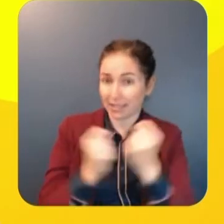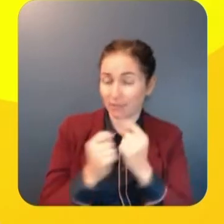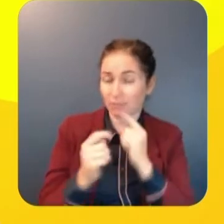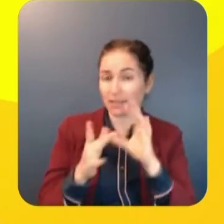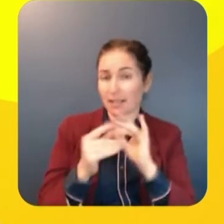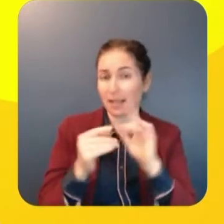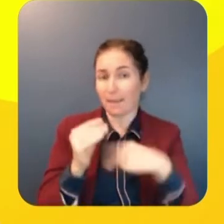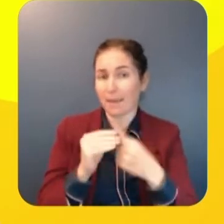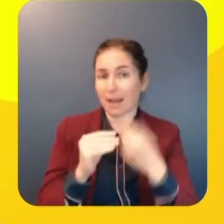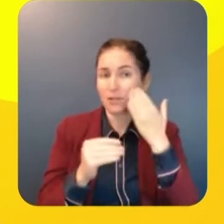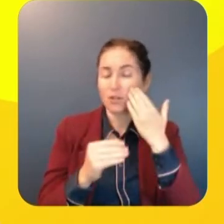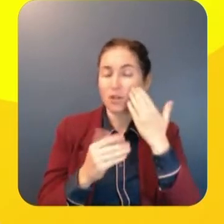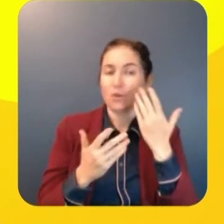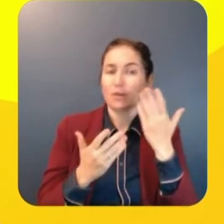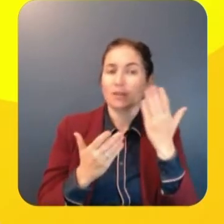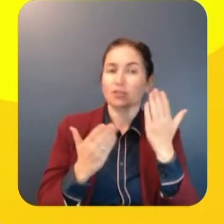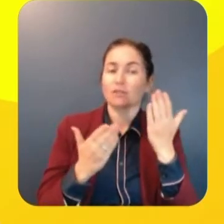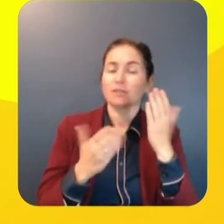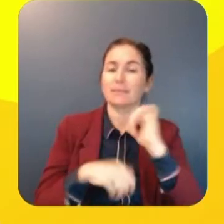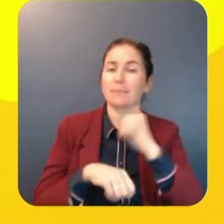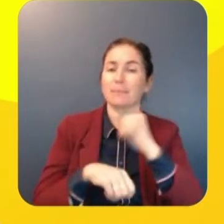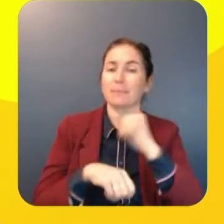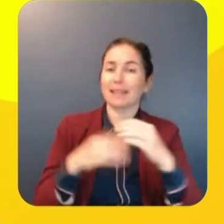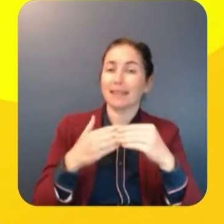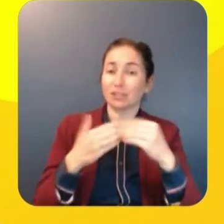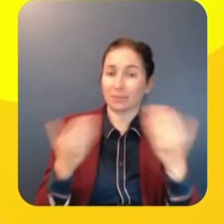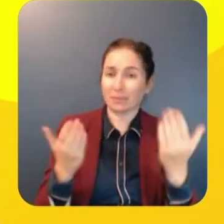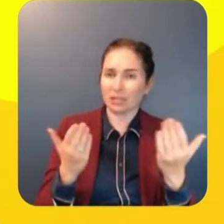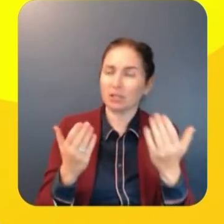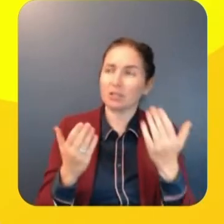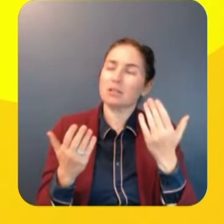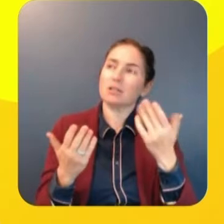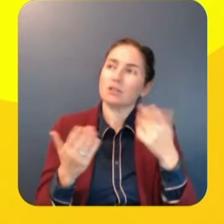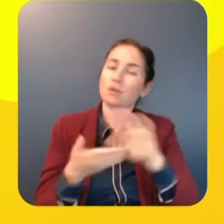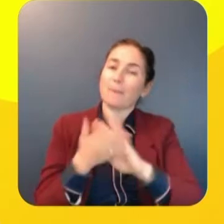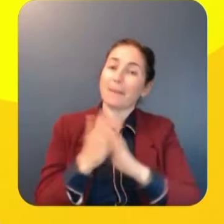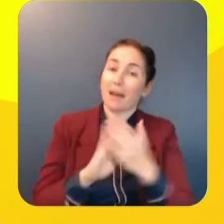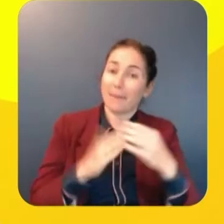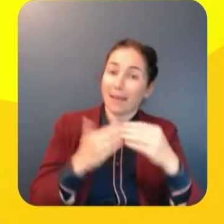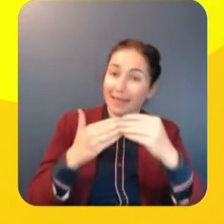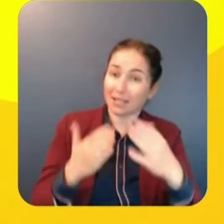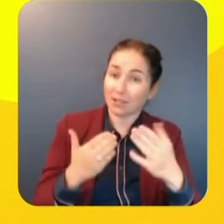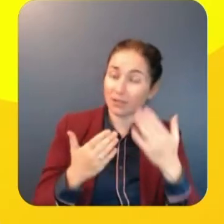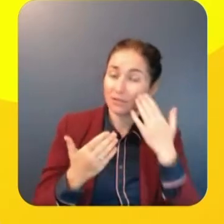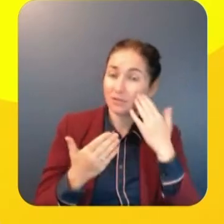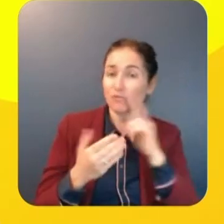leadership at SNAP, because, ultimately, as you become a leader, you're assessed really on the performance of your team, right?